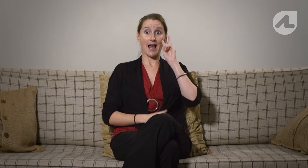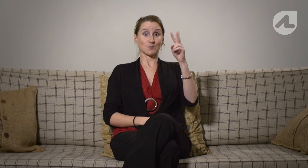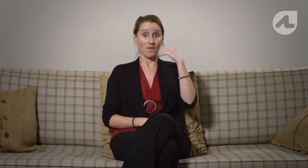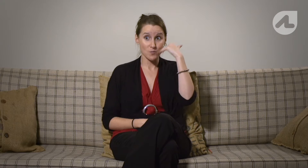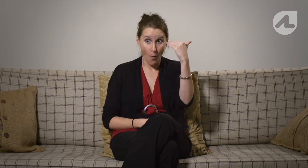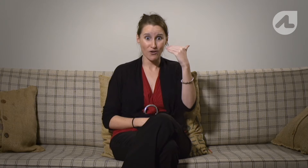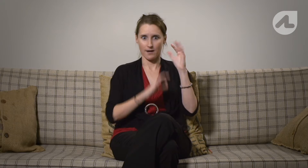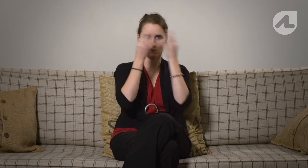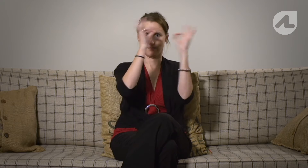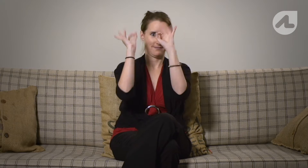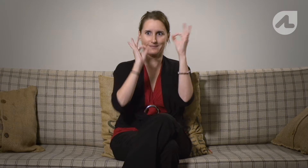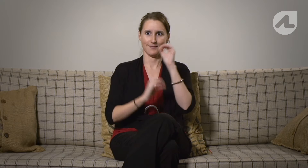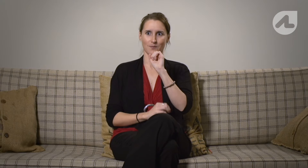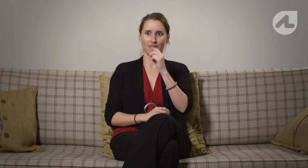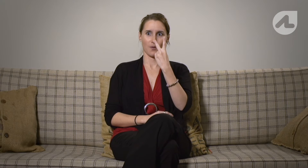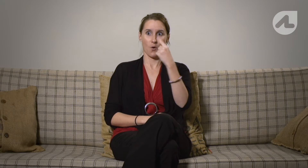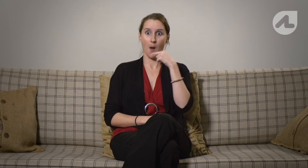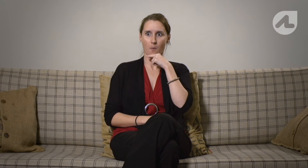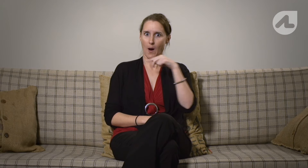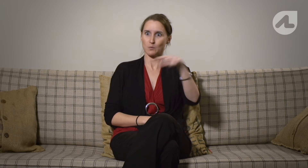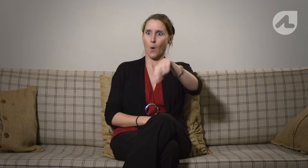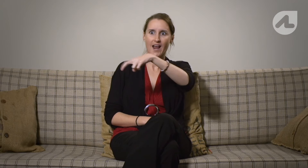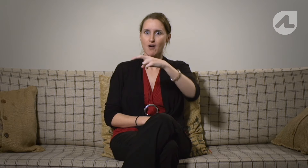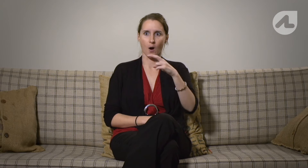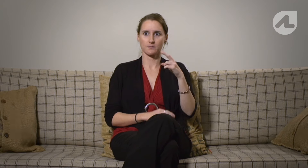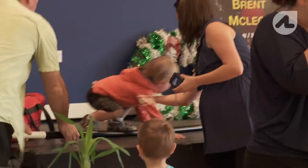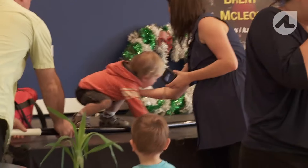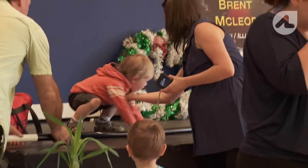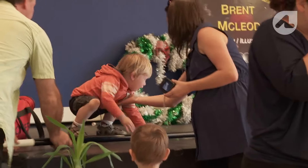And then I saw Victoria's eyes, everywhere, watching her boy run around.